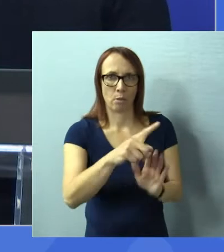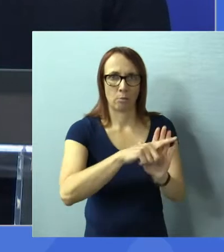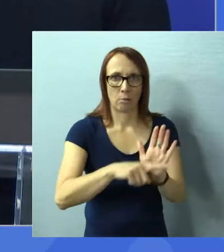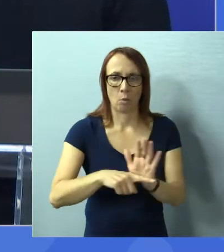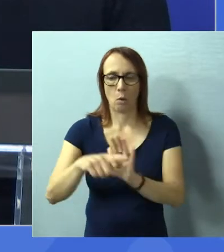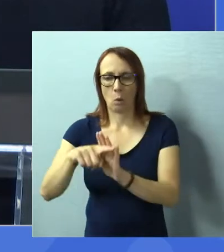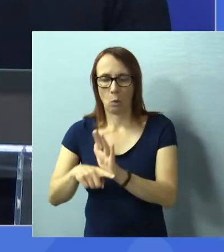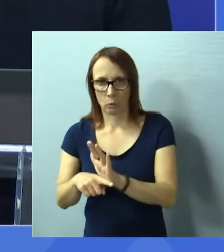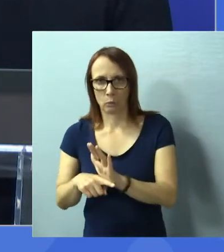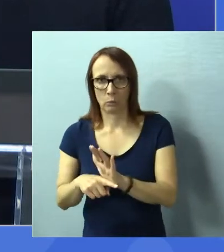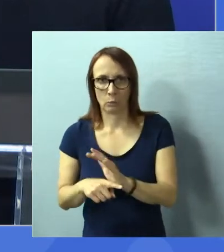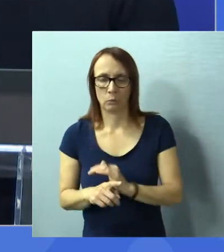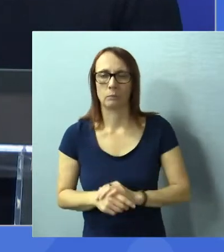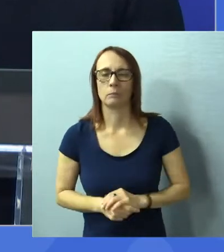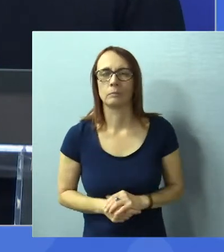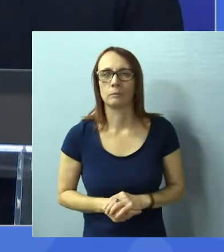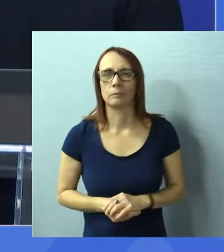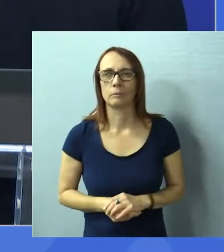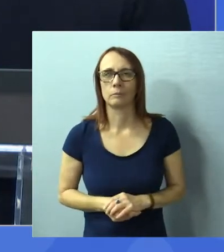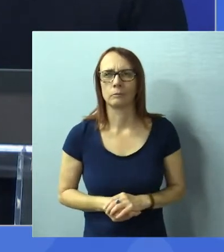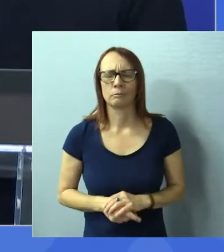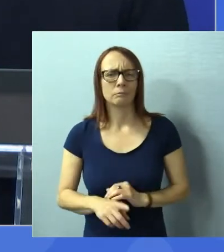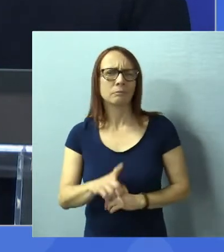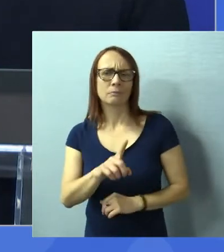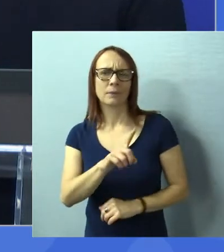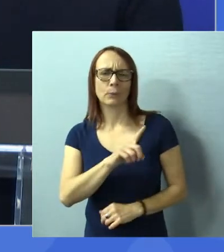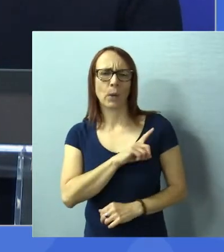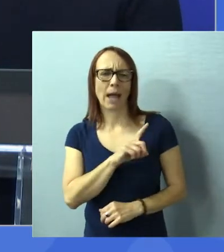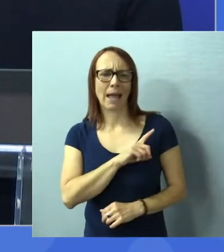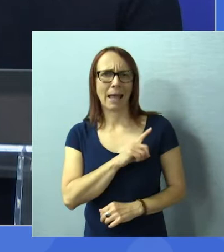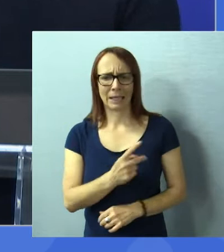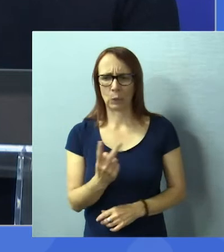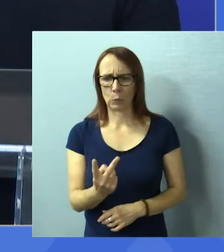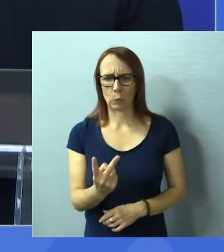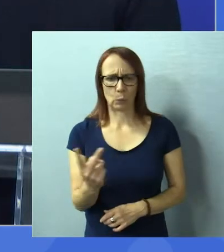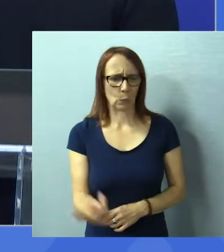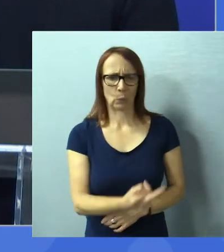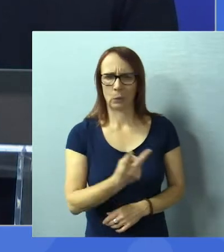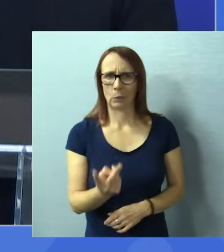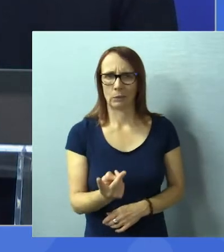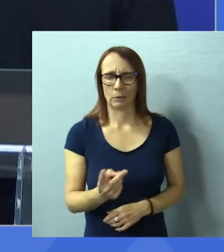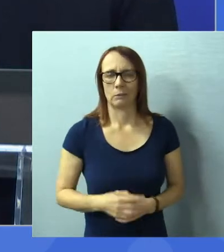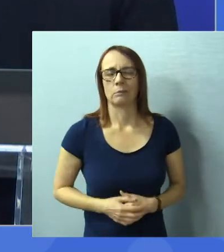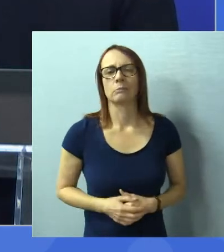in those areas why do we have two Parliament's for Scotland well I would